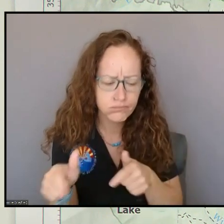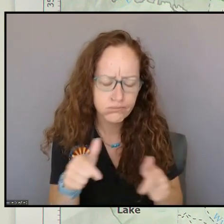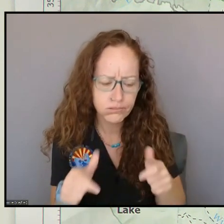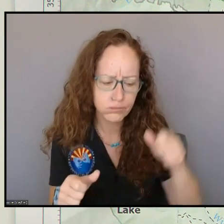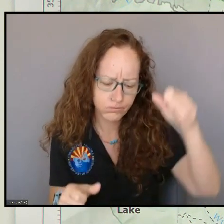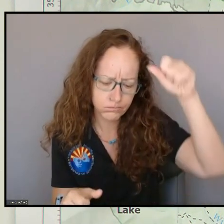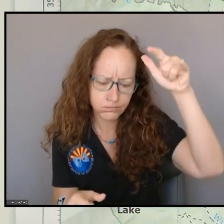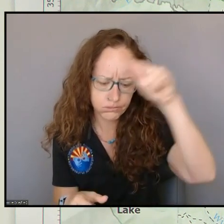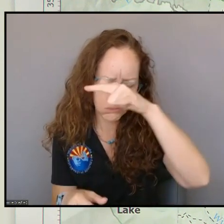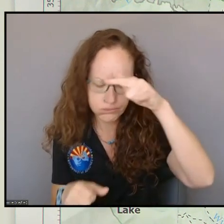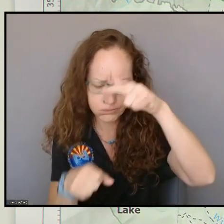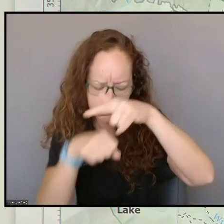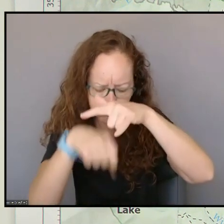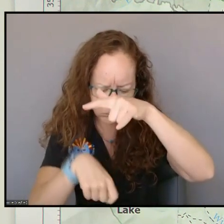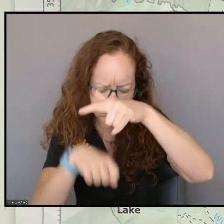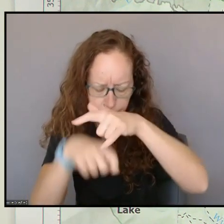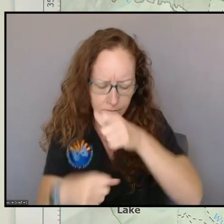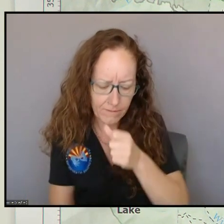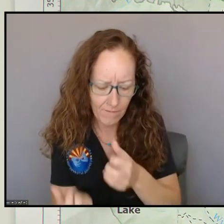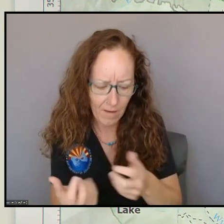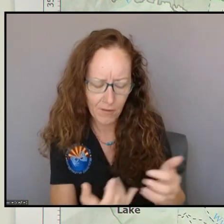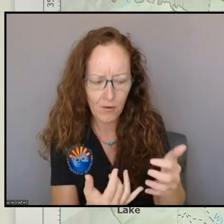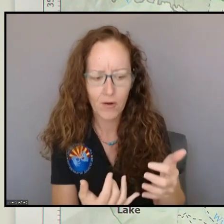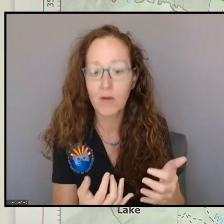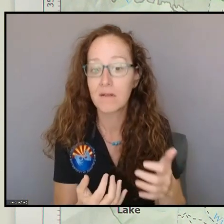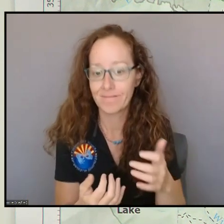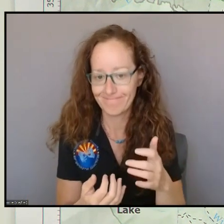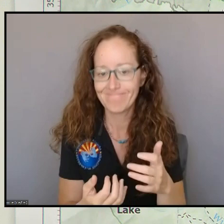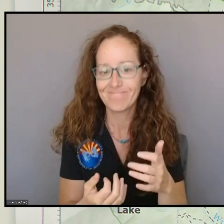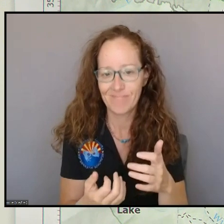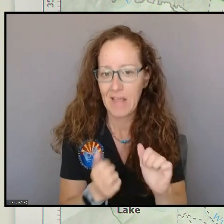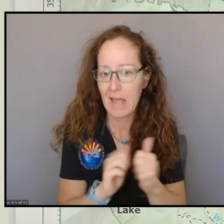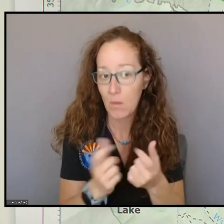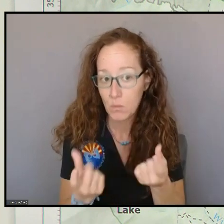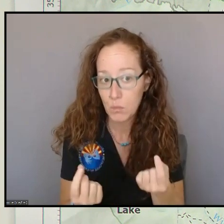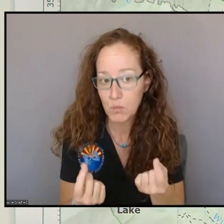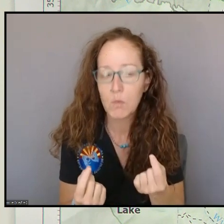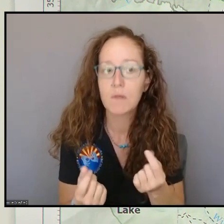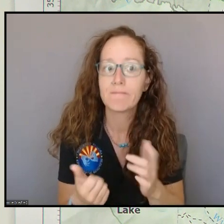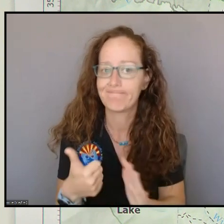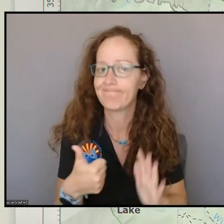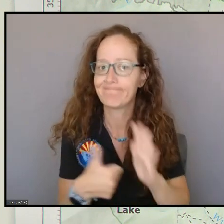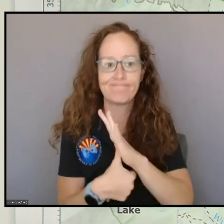that watershed, reducing the effects the fire is going to have on that watershed, reducing the effects that fire's